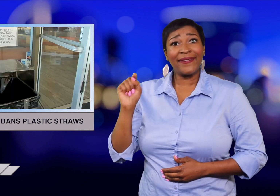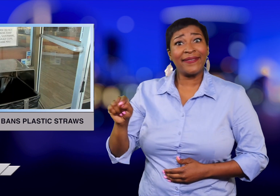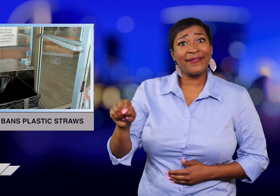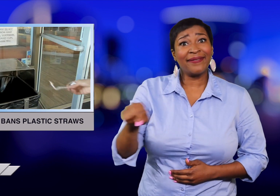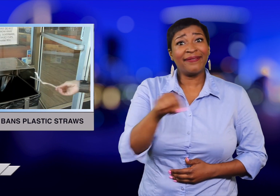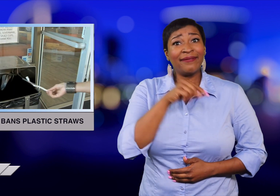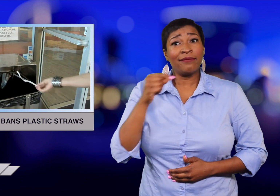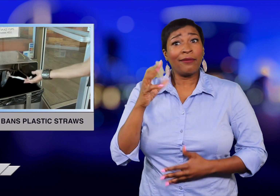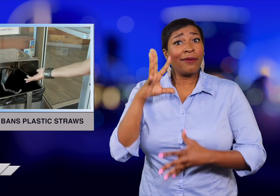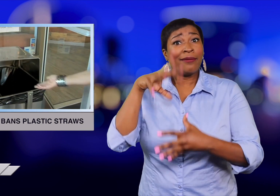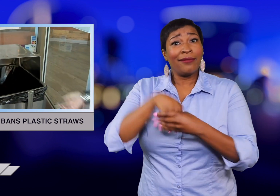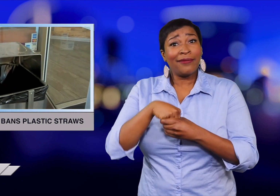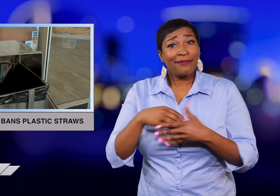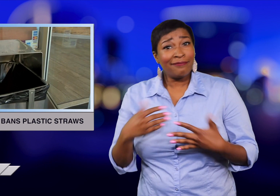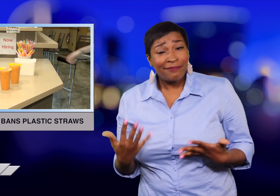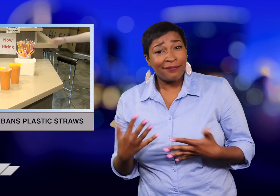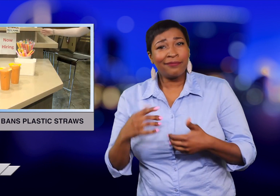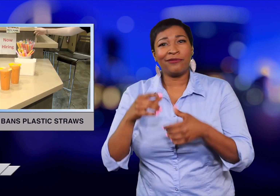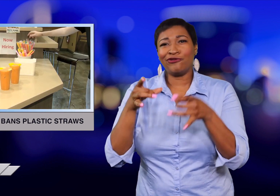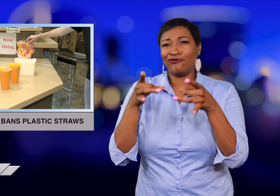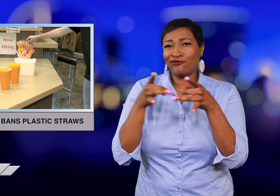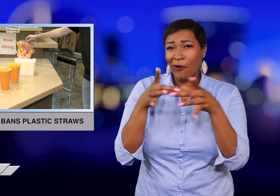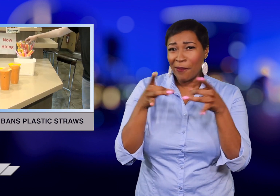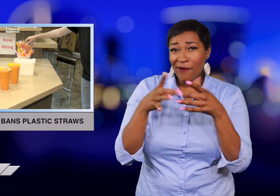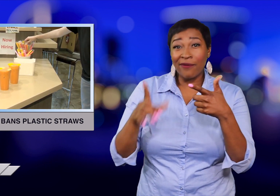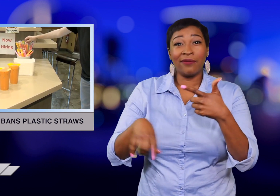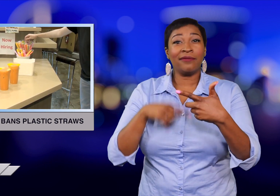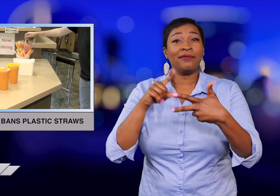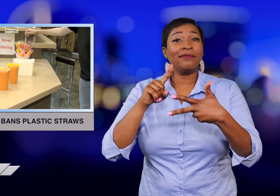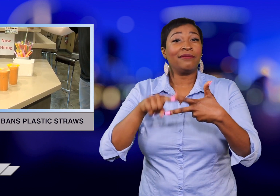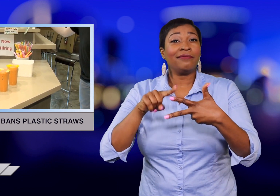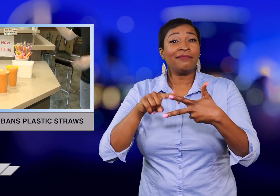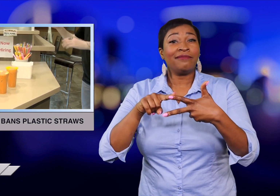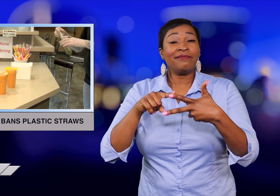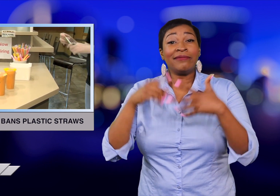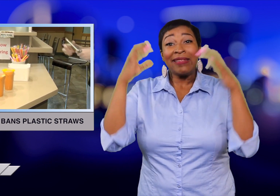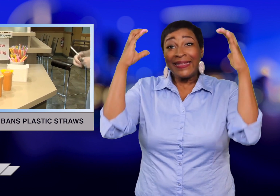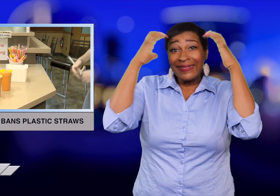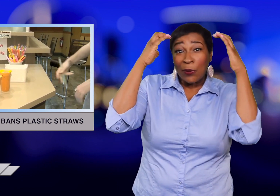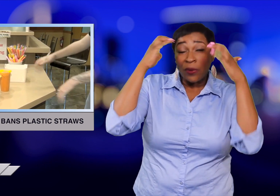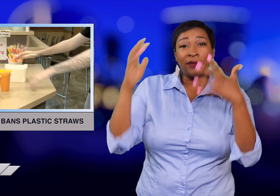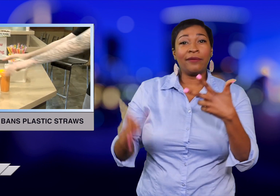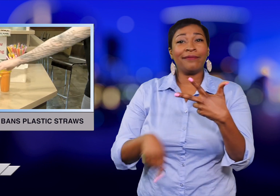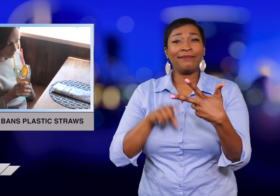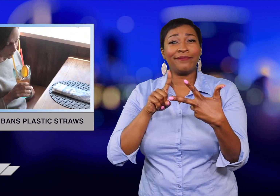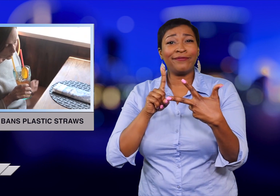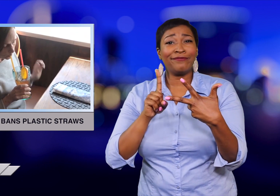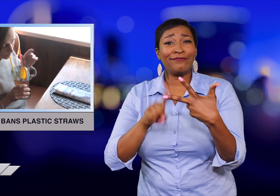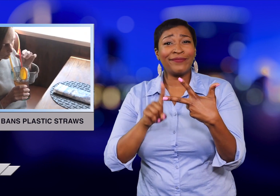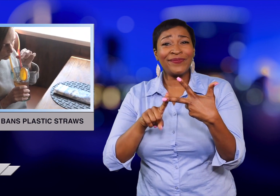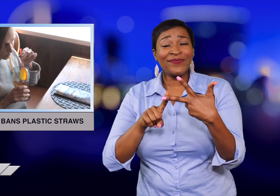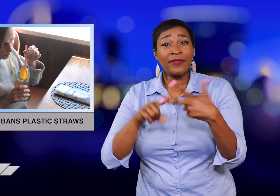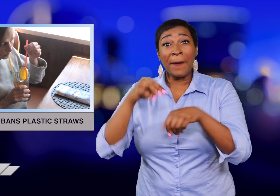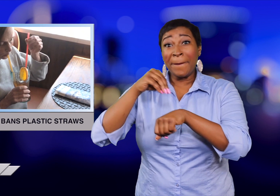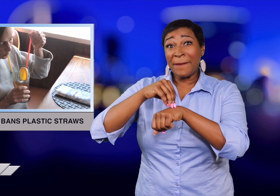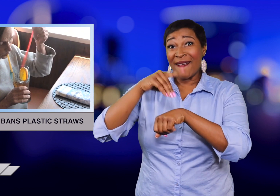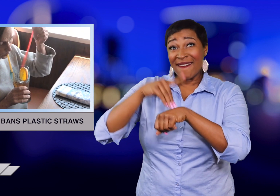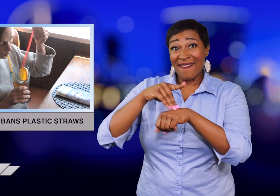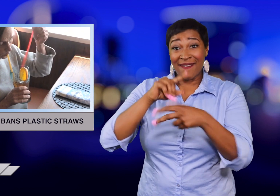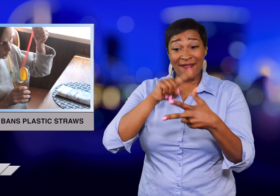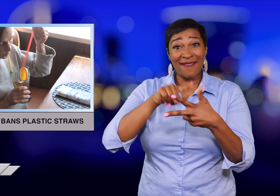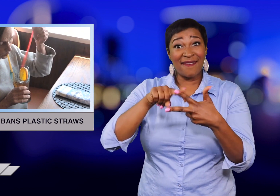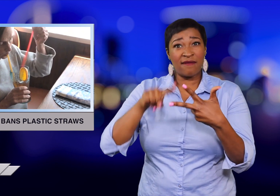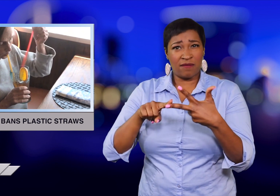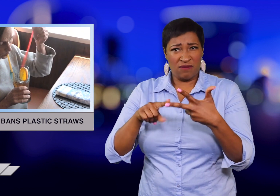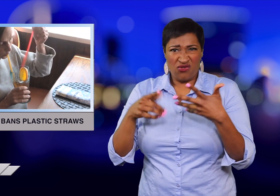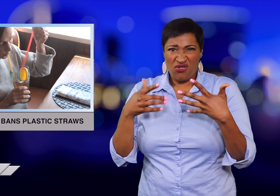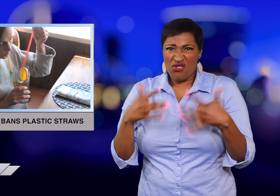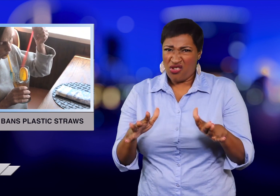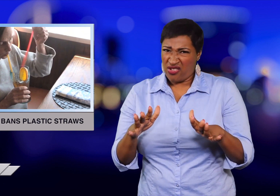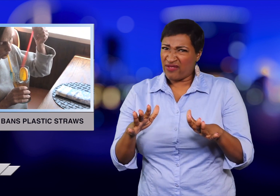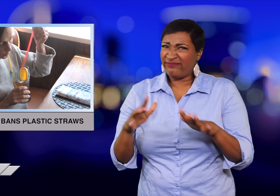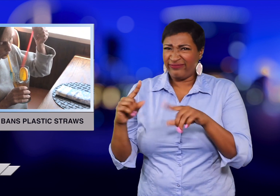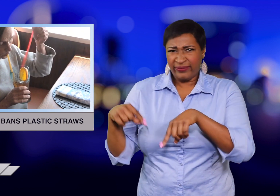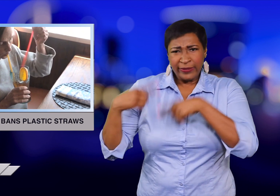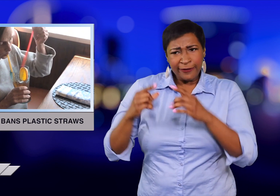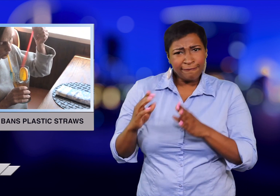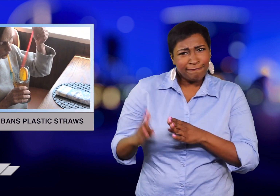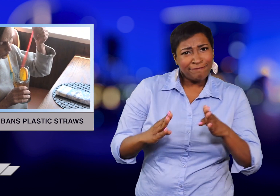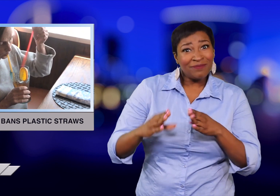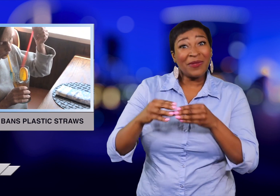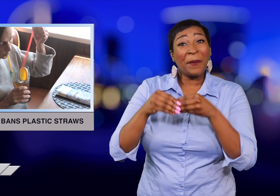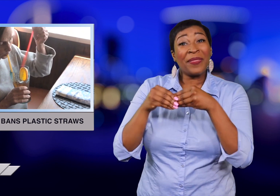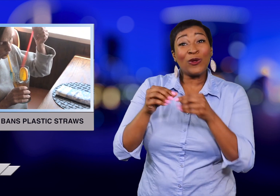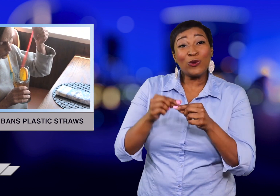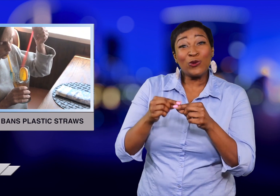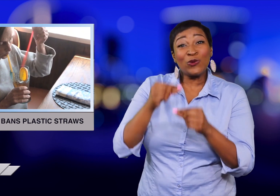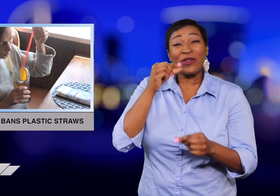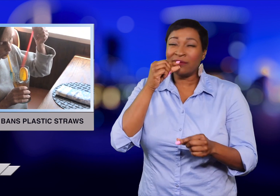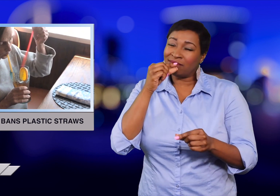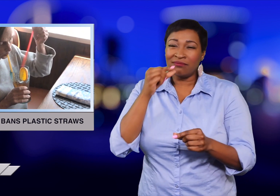Other companies including Starbucks, Disney and McDonald's have also made plans to move